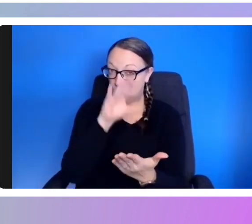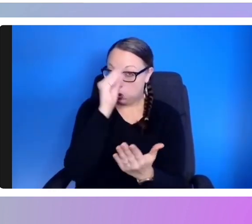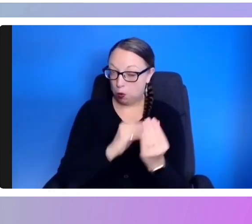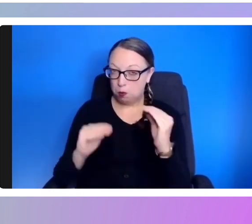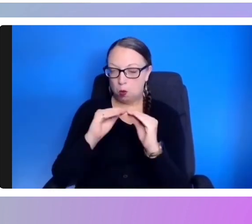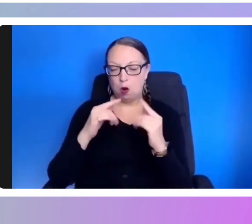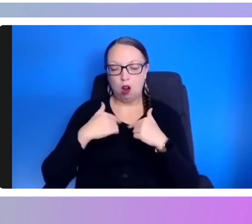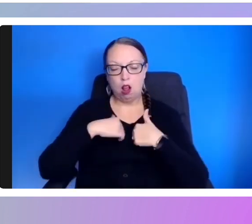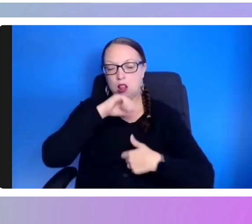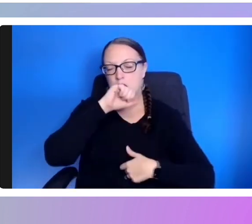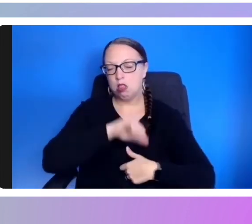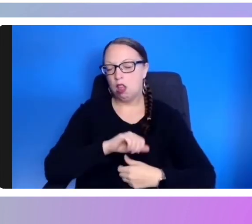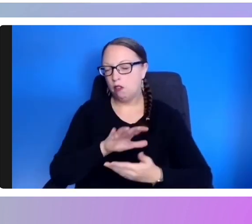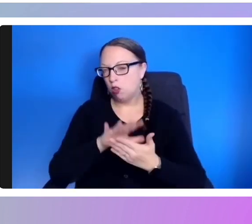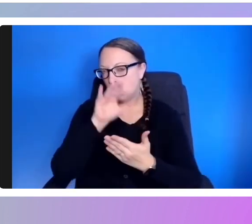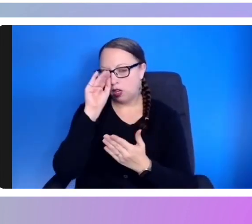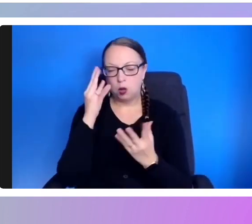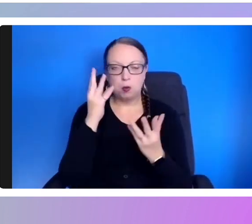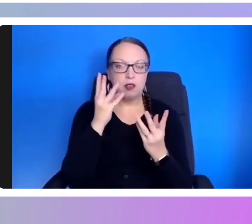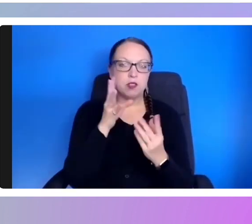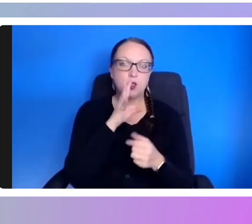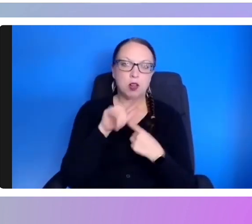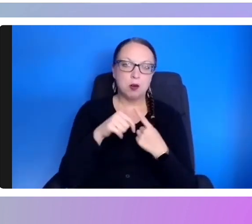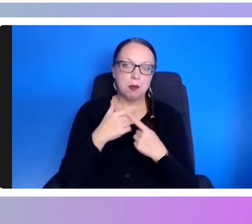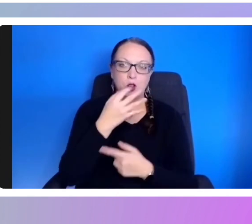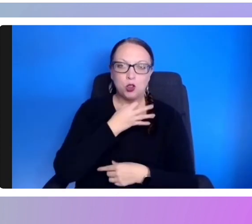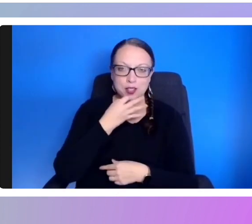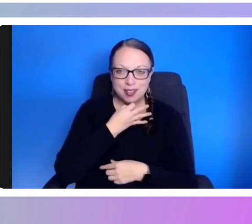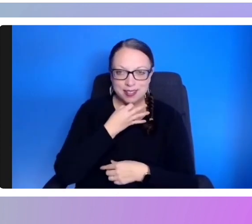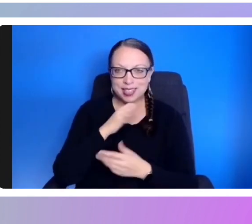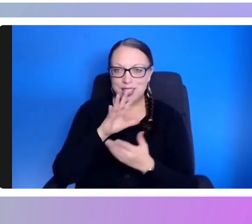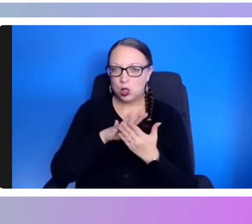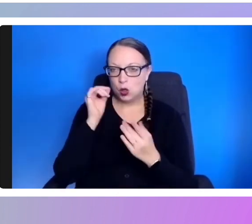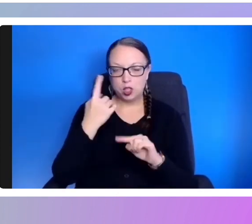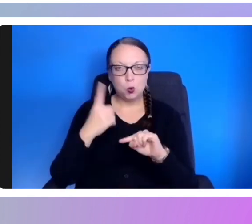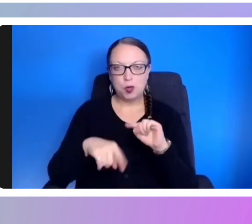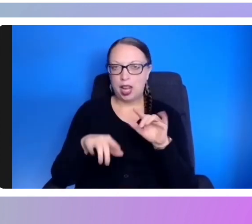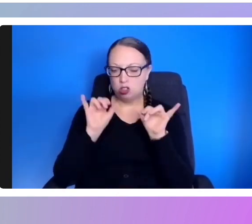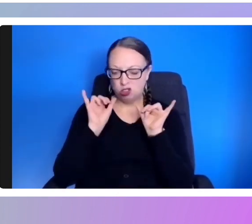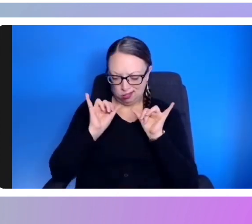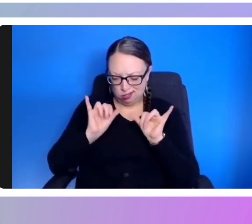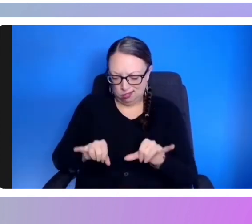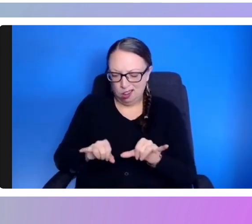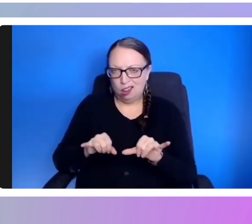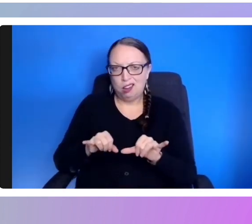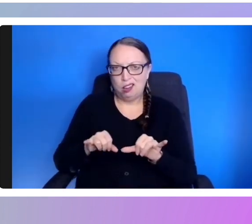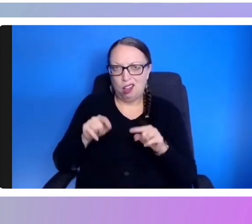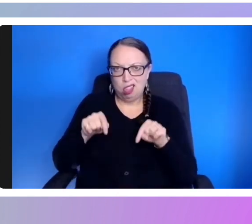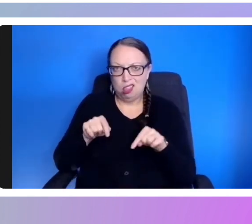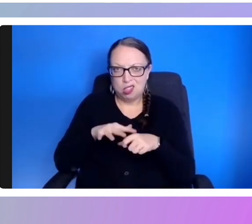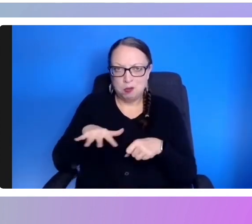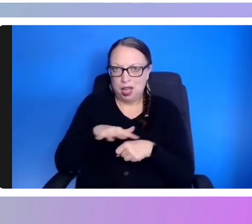we've talked about curiosity and learning this is not a space you can stand still in. These are just some of the books